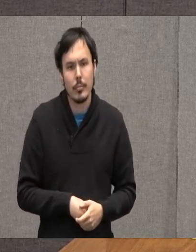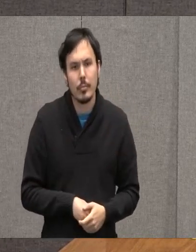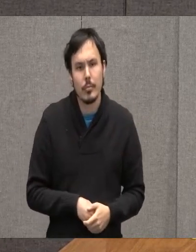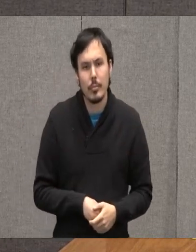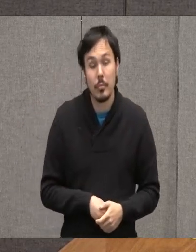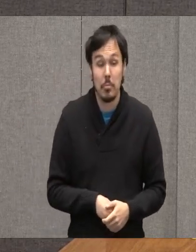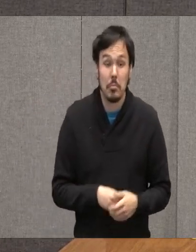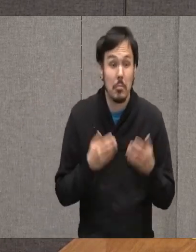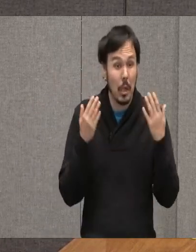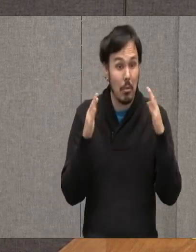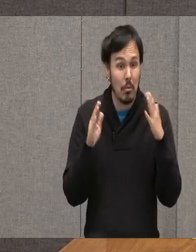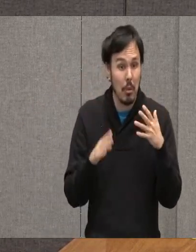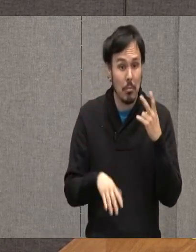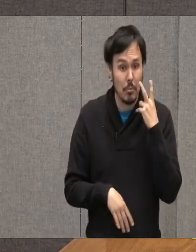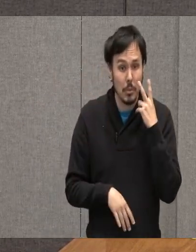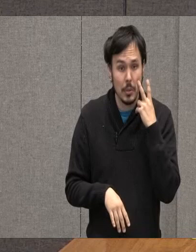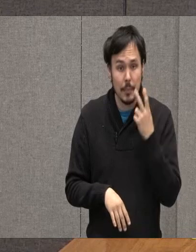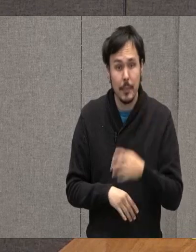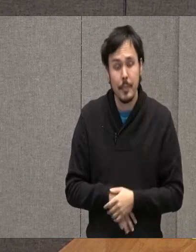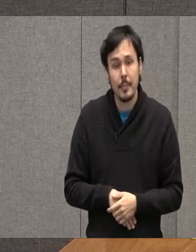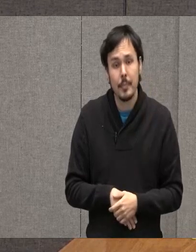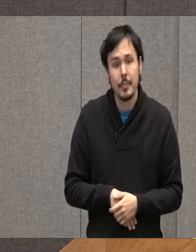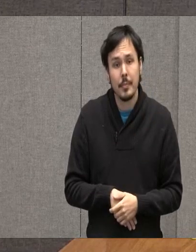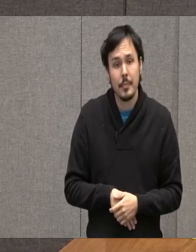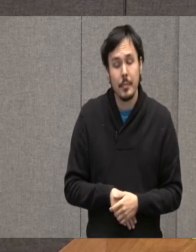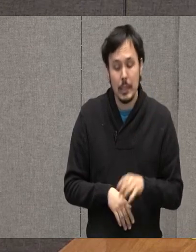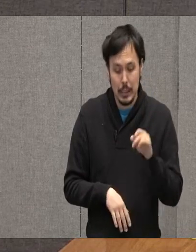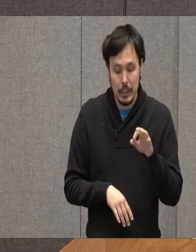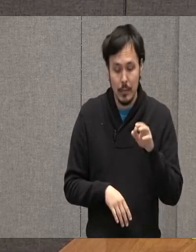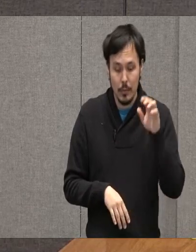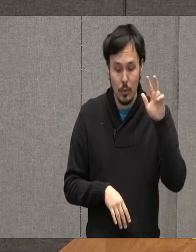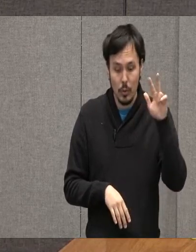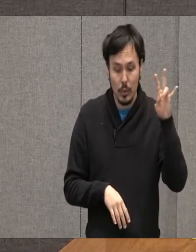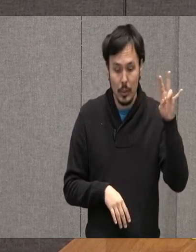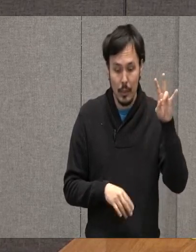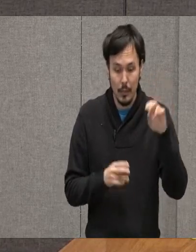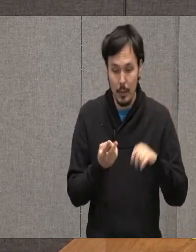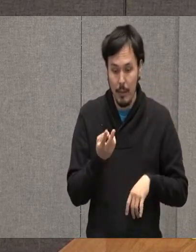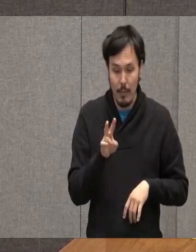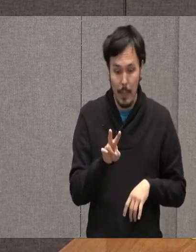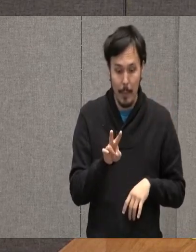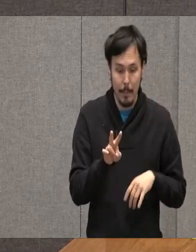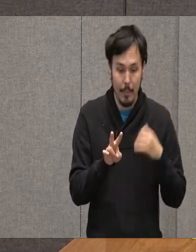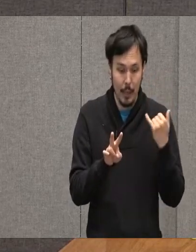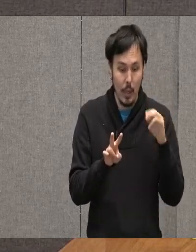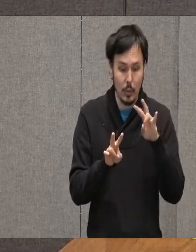I don't know let's see. If I flip it around so this is what you do, you write the number you want to work with